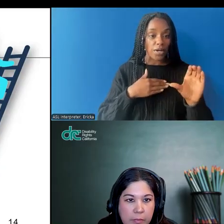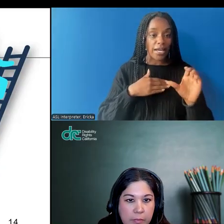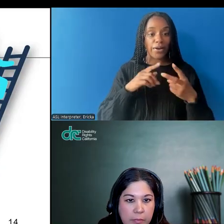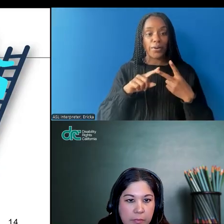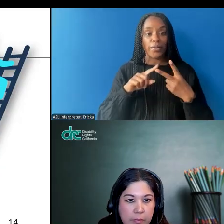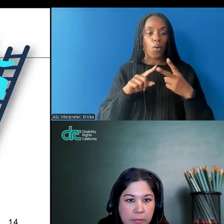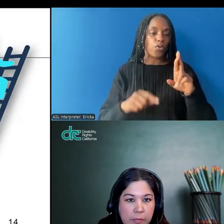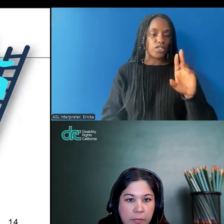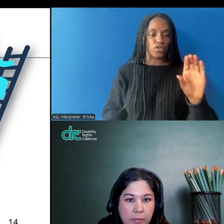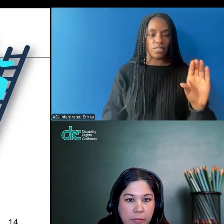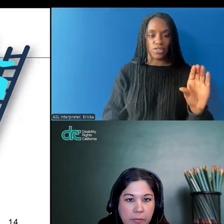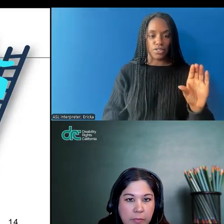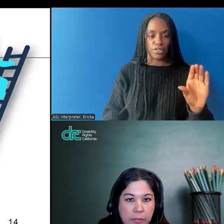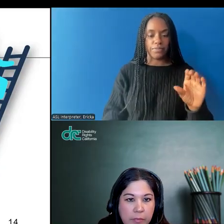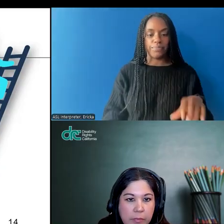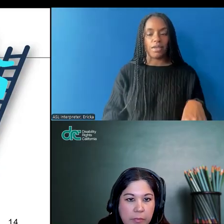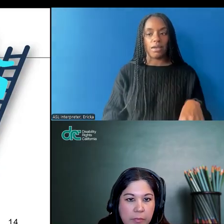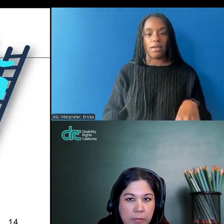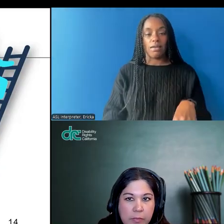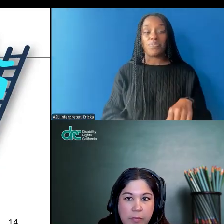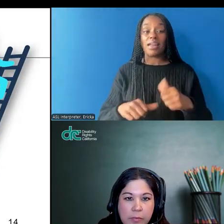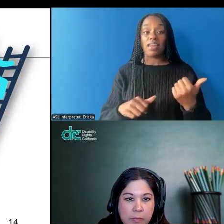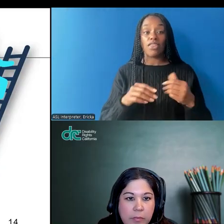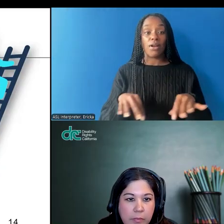And so another important thing to to think through about is